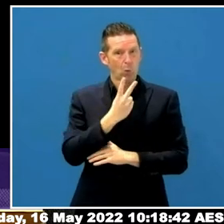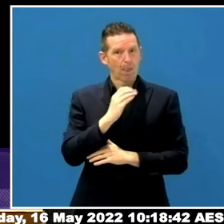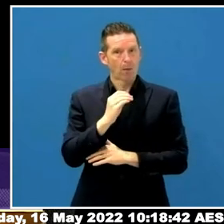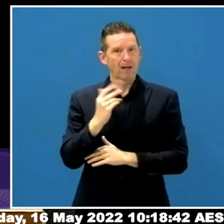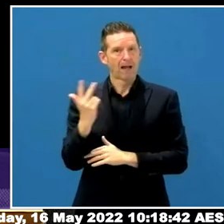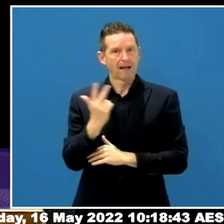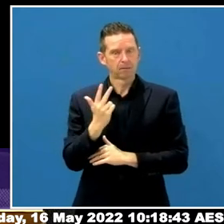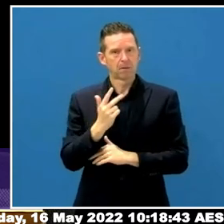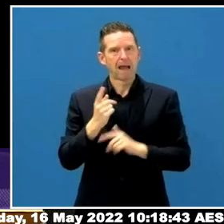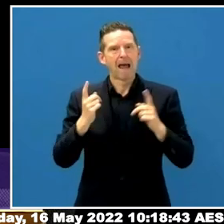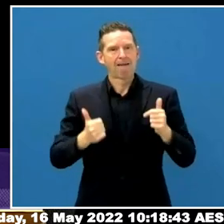of the NDIS.